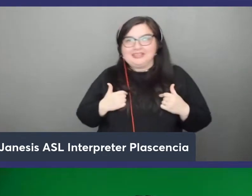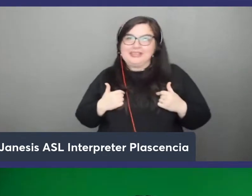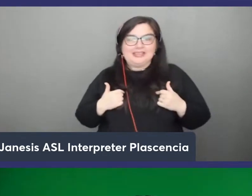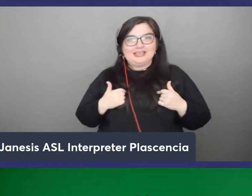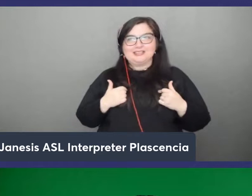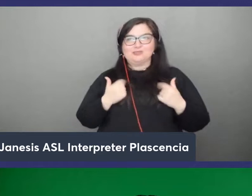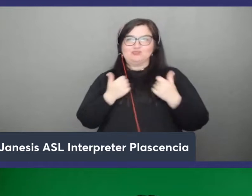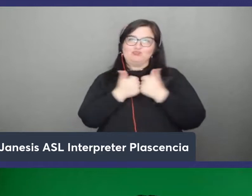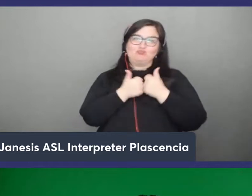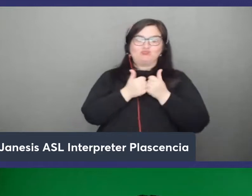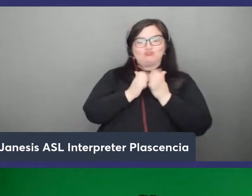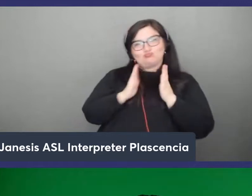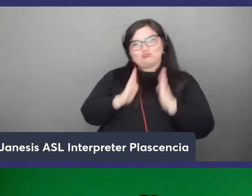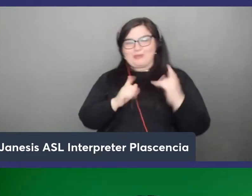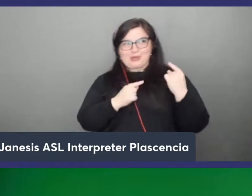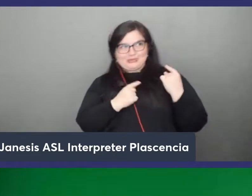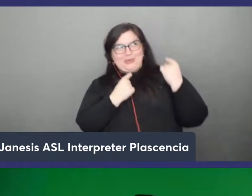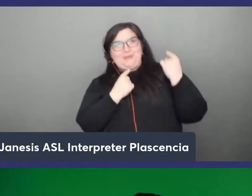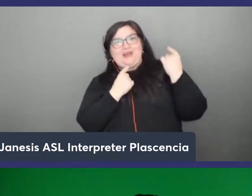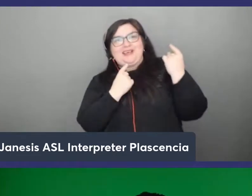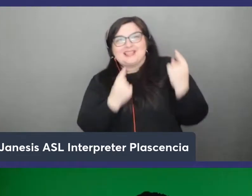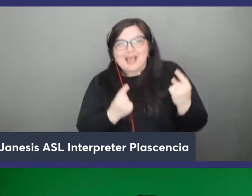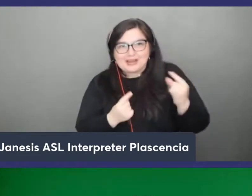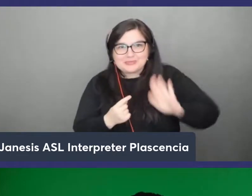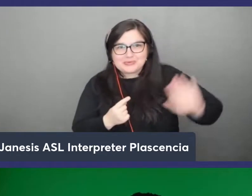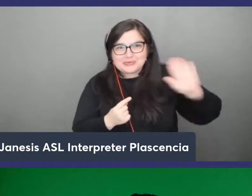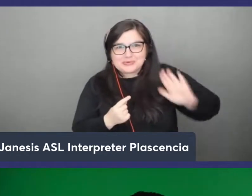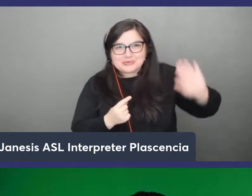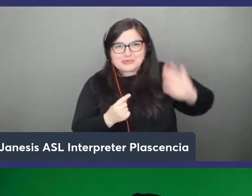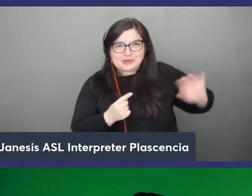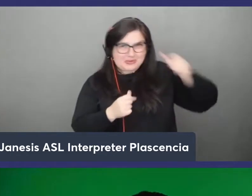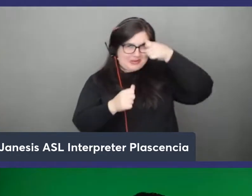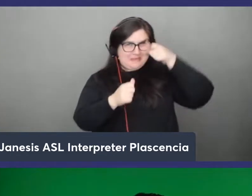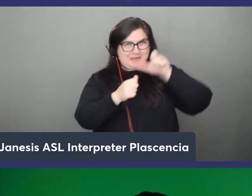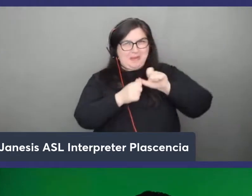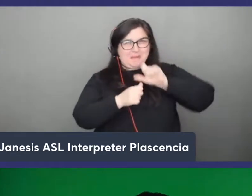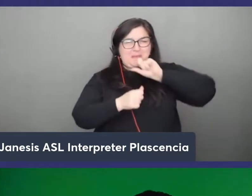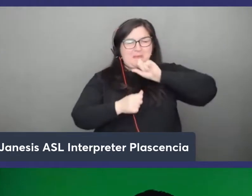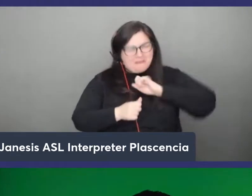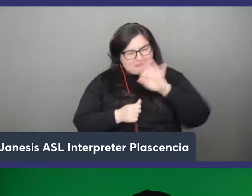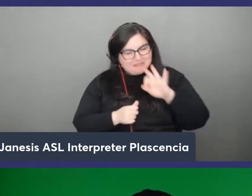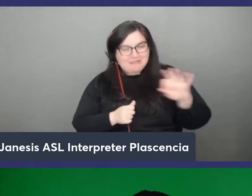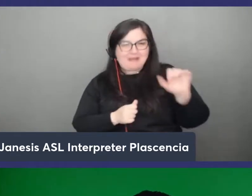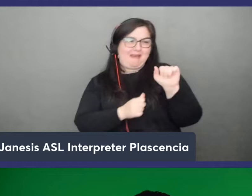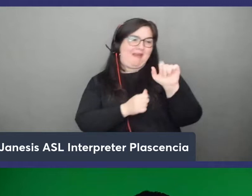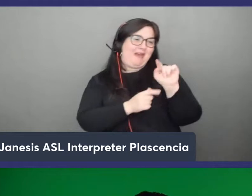for a super long time, from the days of Atari consoles and stuff. So I've really loved games.